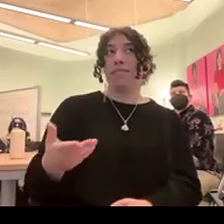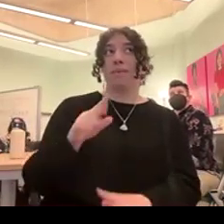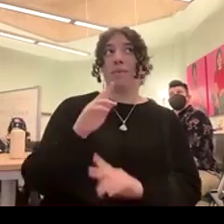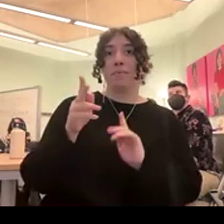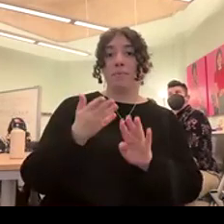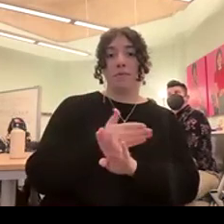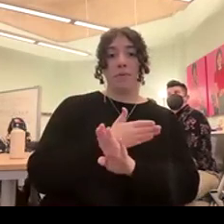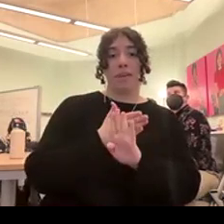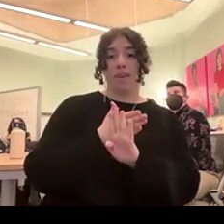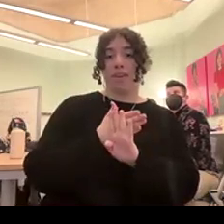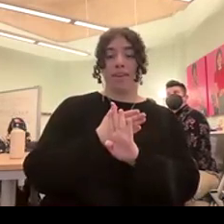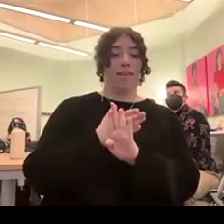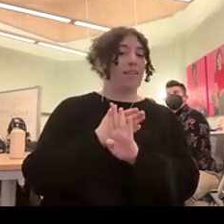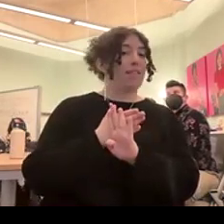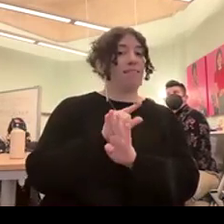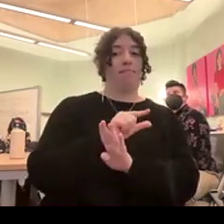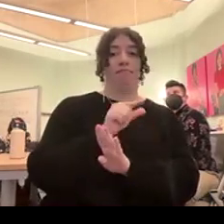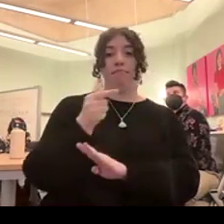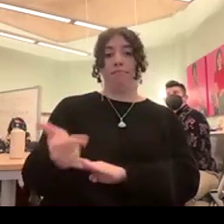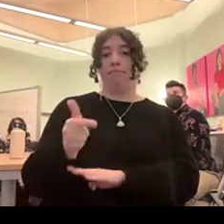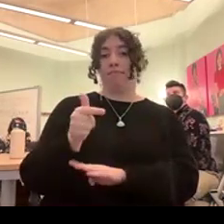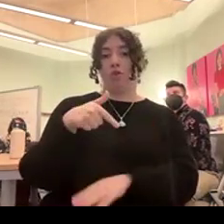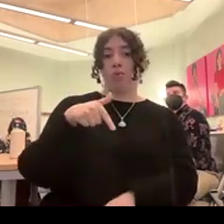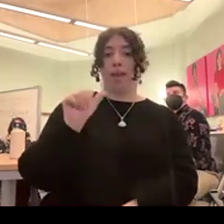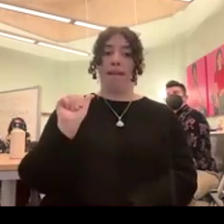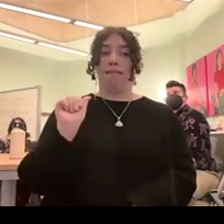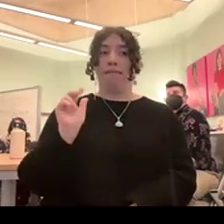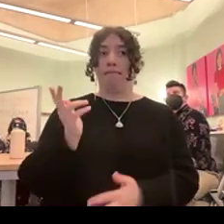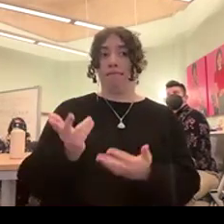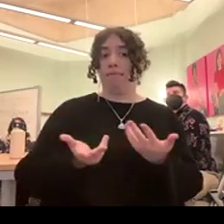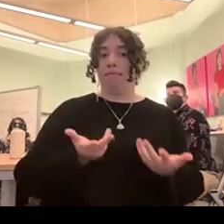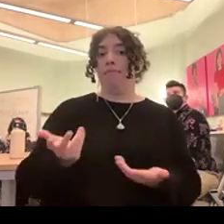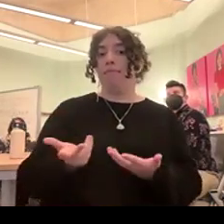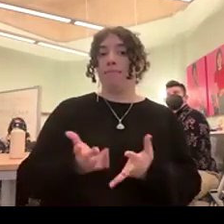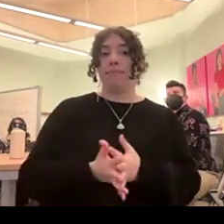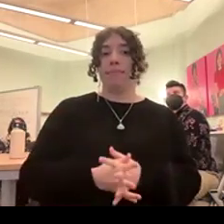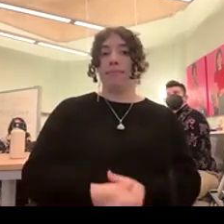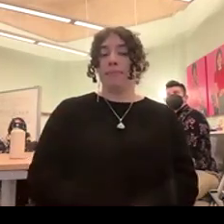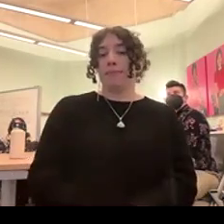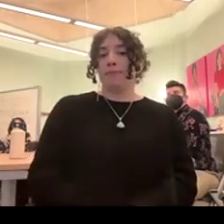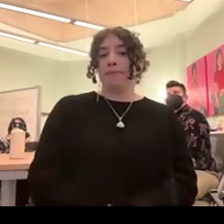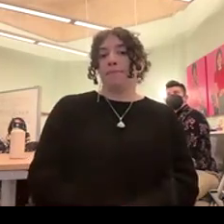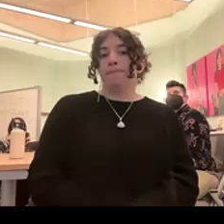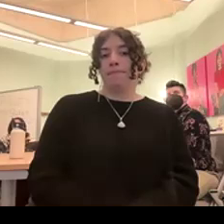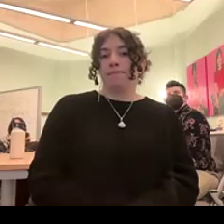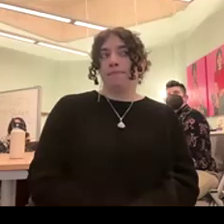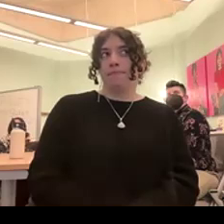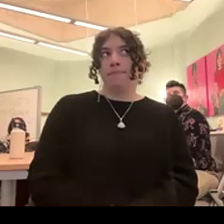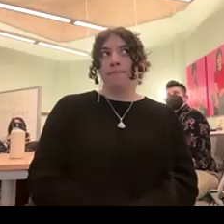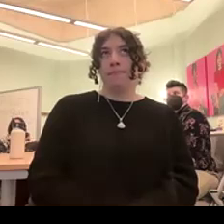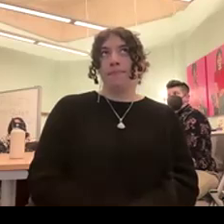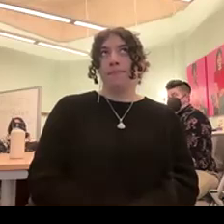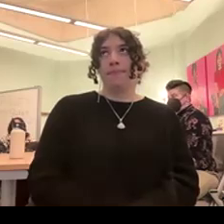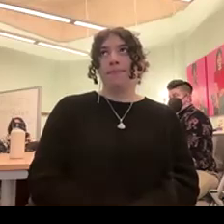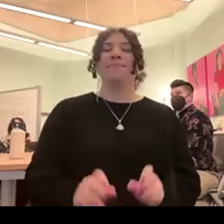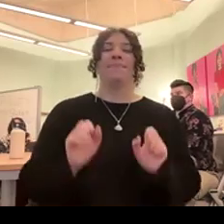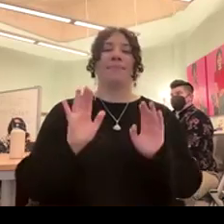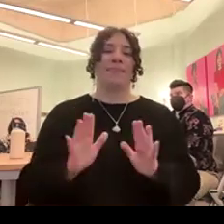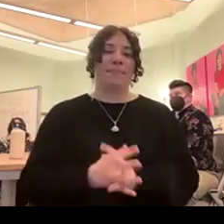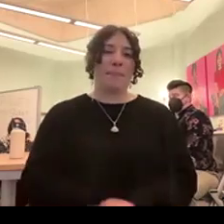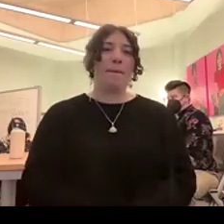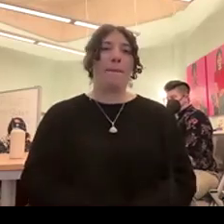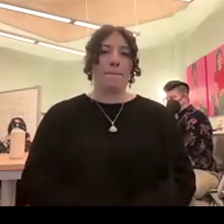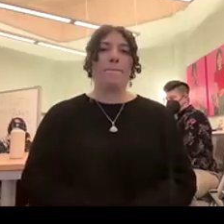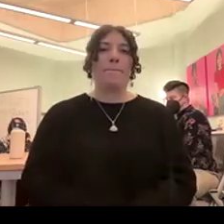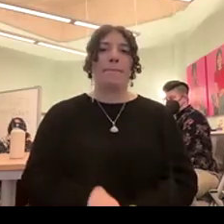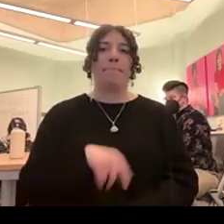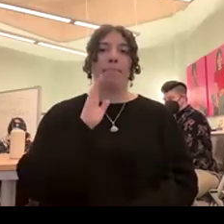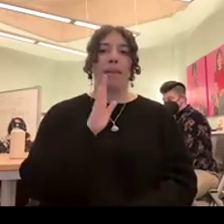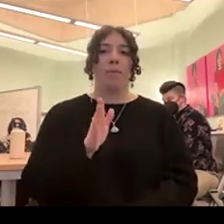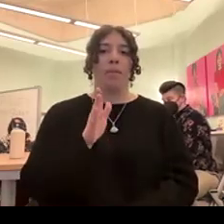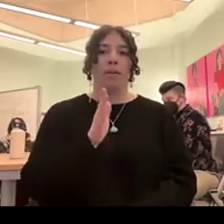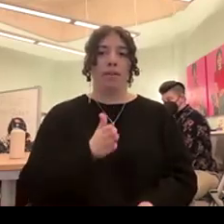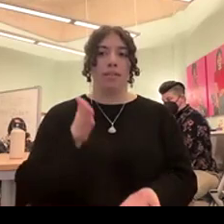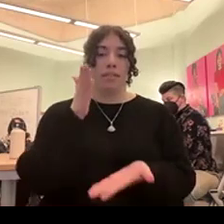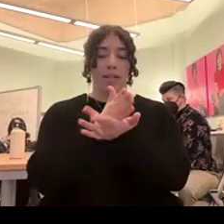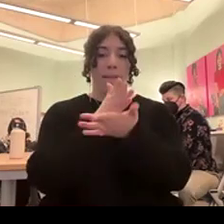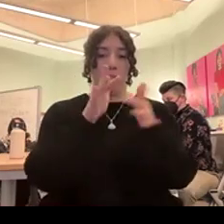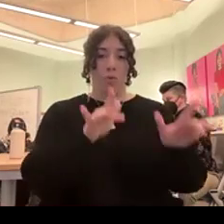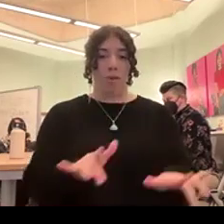Thank you. Anything else from folks before we turn it over? Great. Okay,